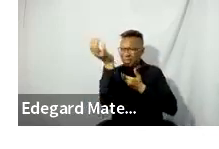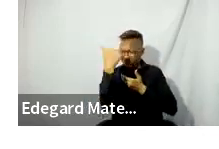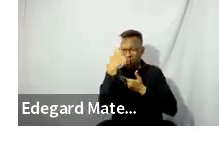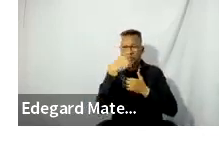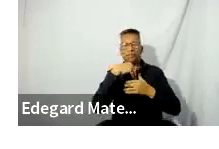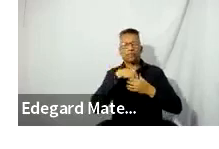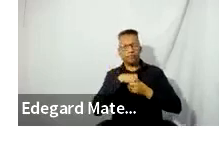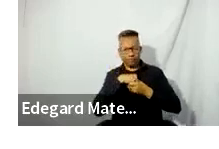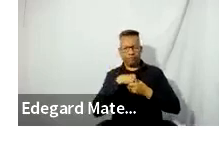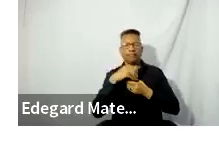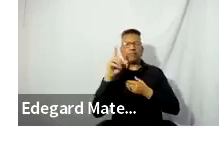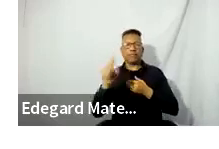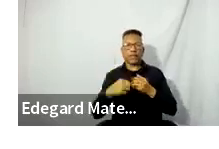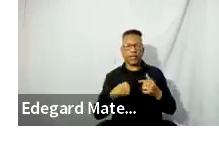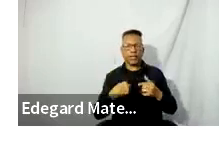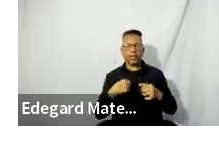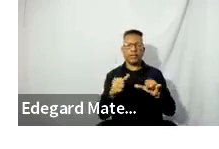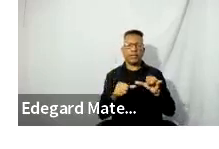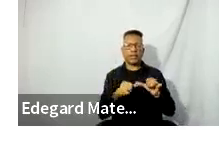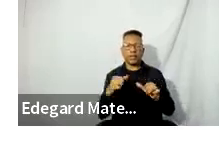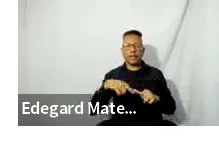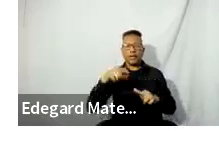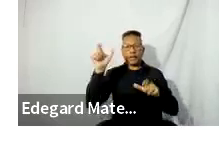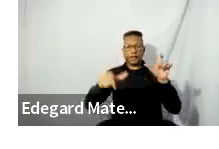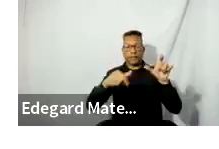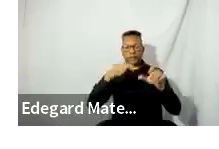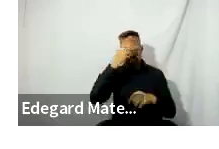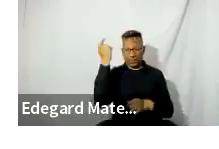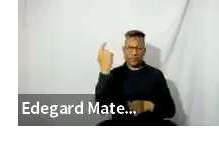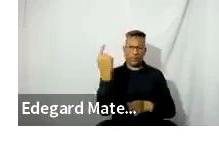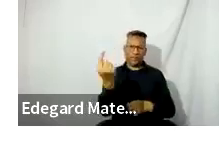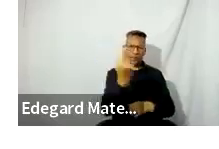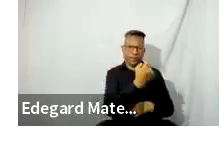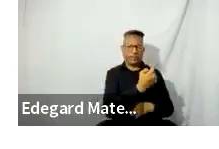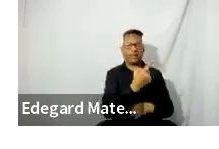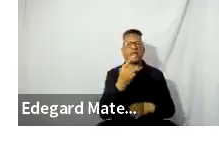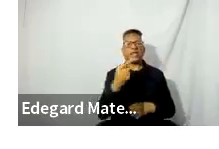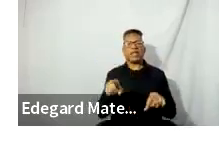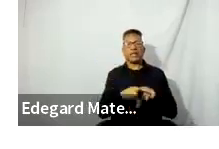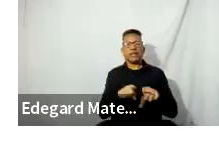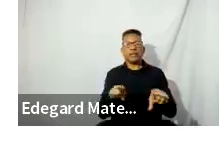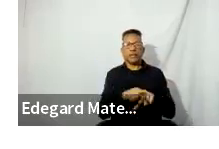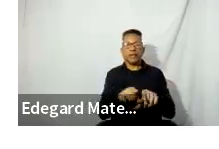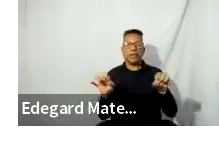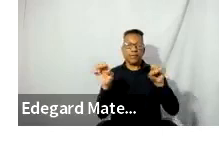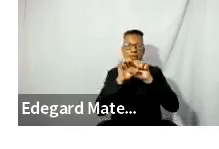I'm. Forms of his structure. We do not We do not want to say We do not want to say that this is specifically the meaning of